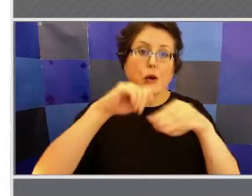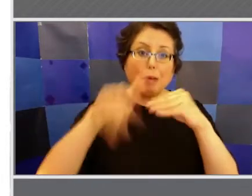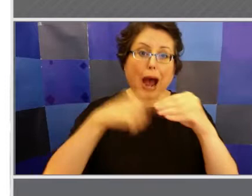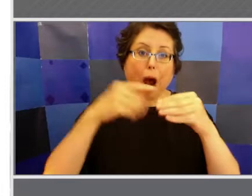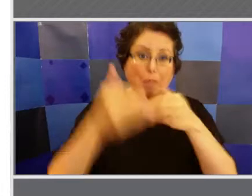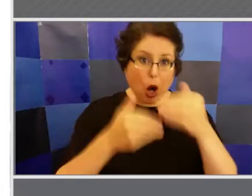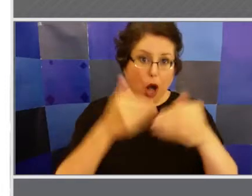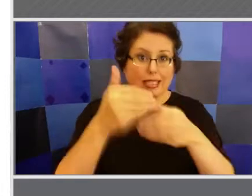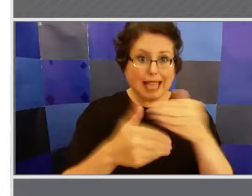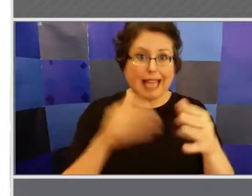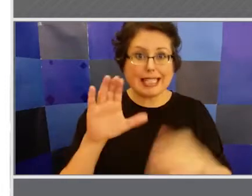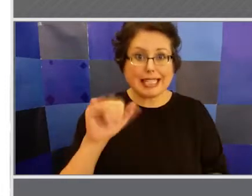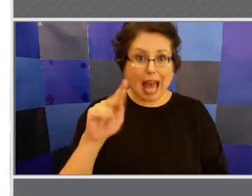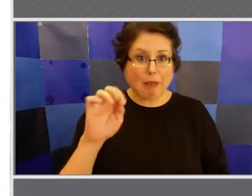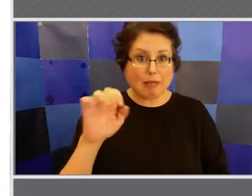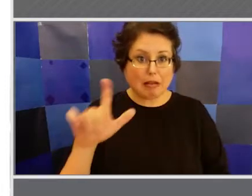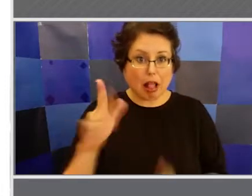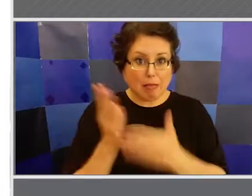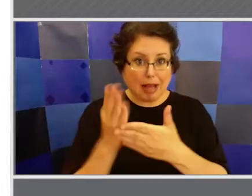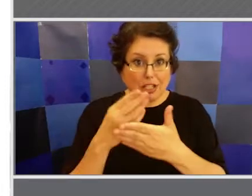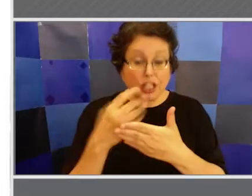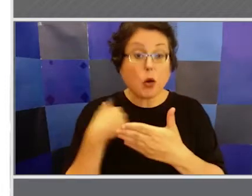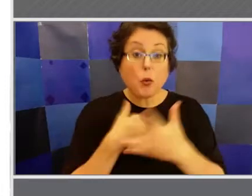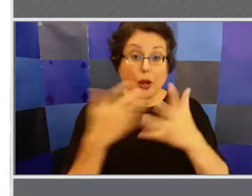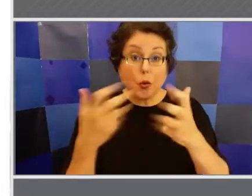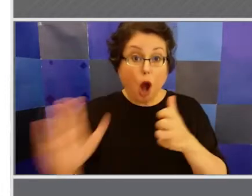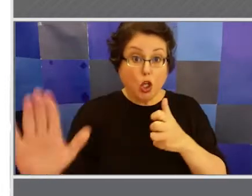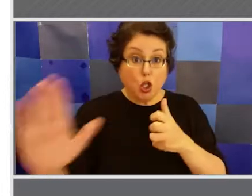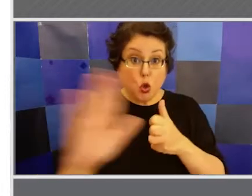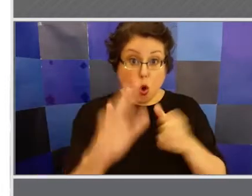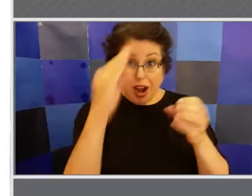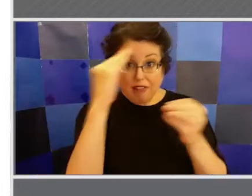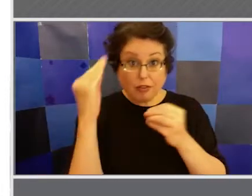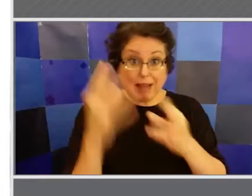But really we want to get information from you know what you want to see in the capital budget for 2022.